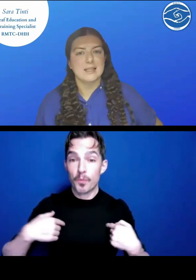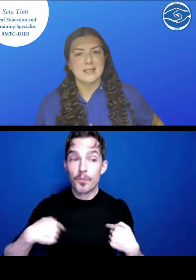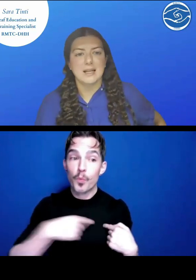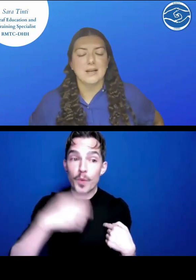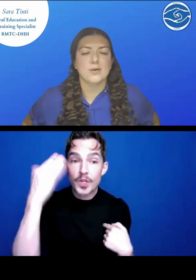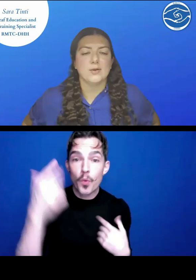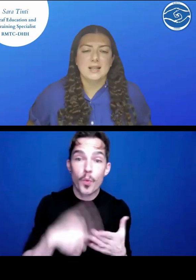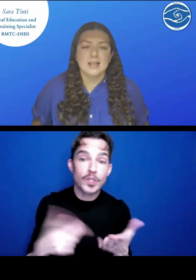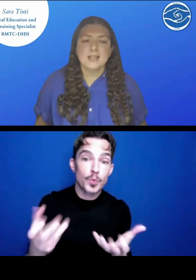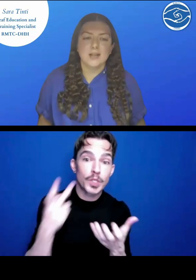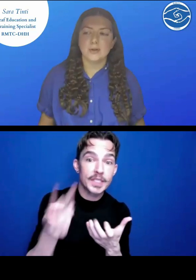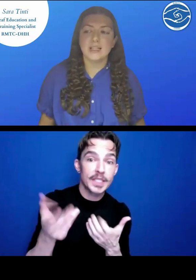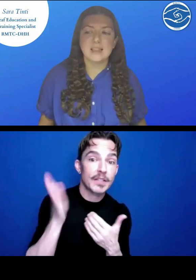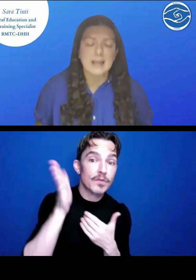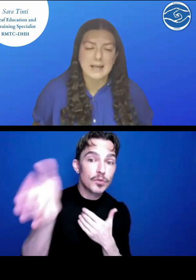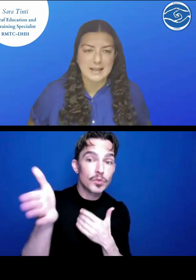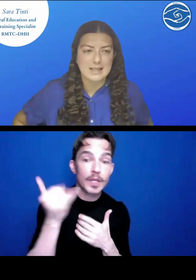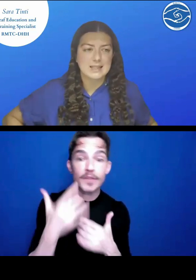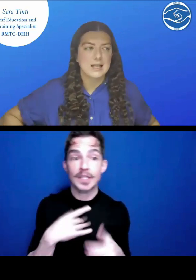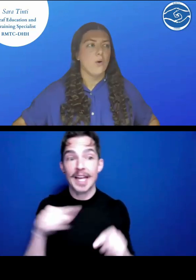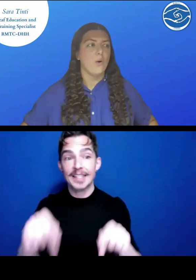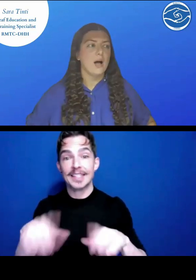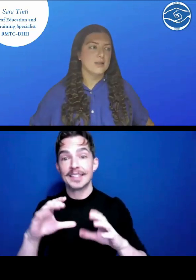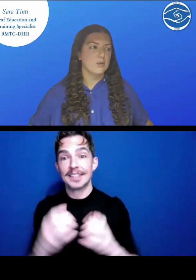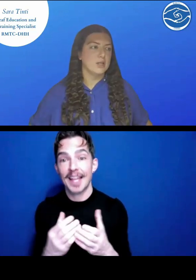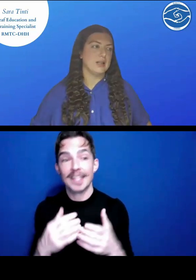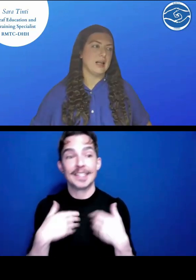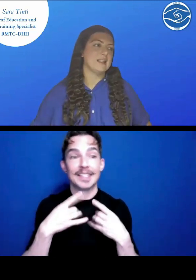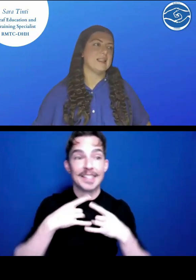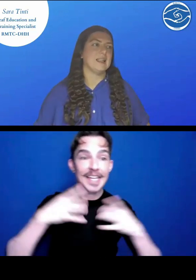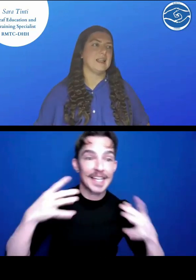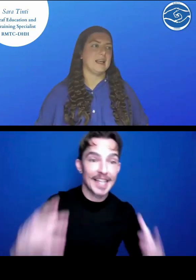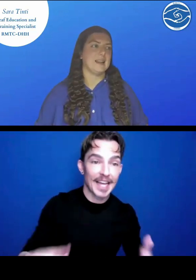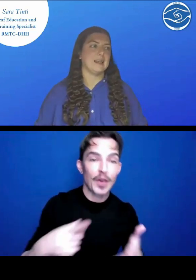like to see. If you liked this, if you didn't like this, what else would you like to see like